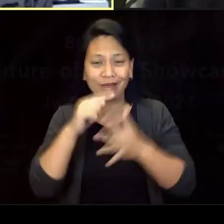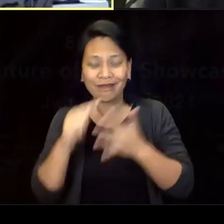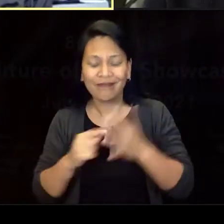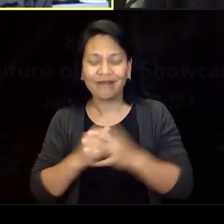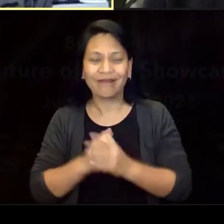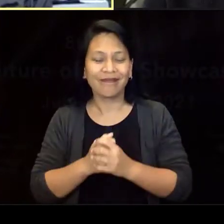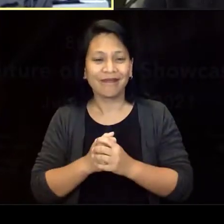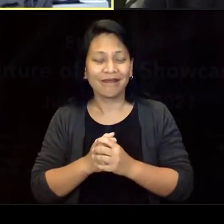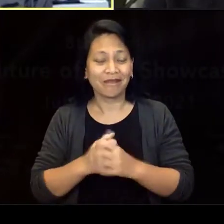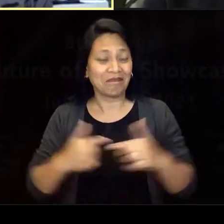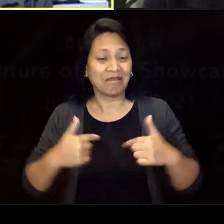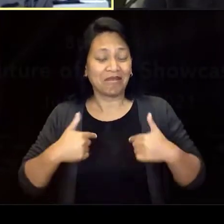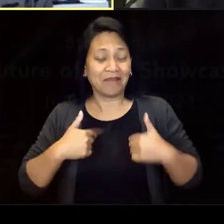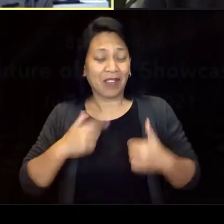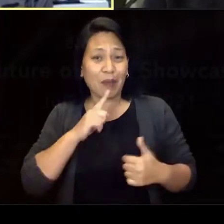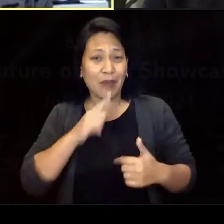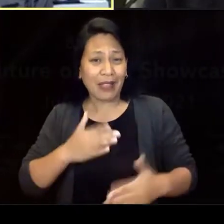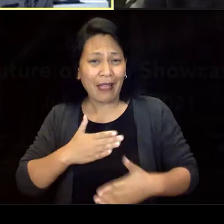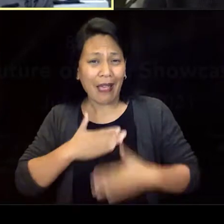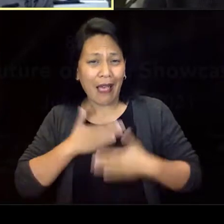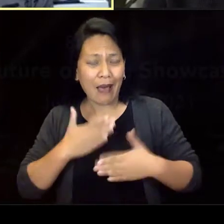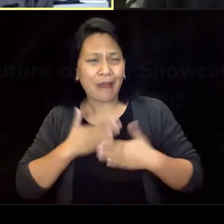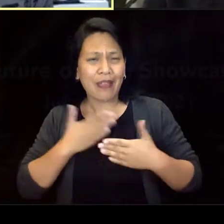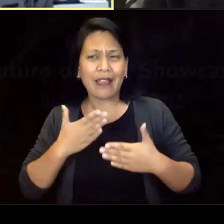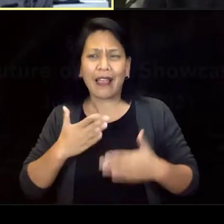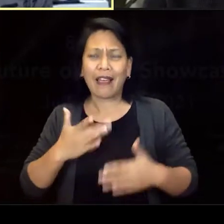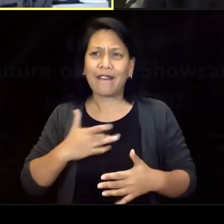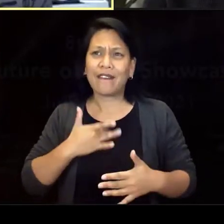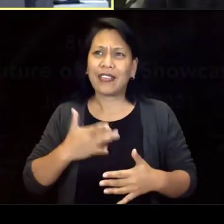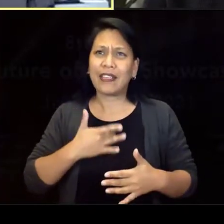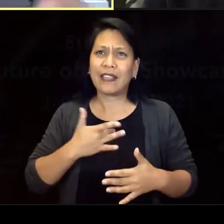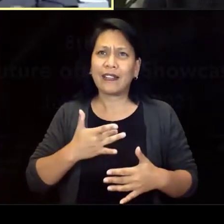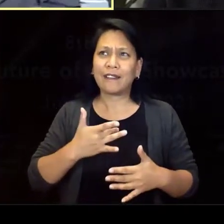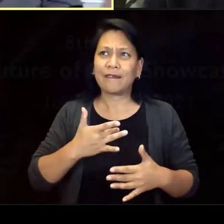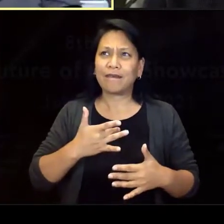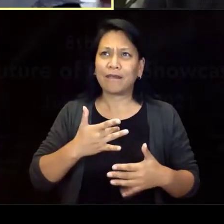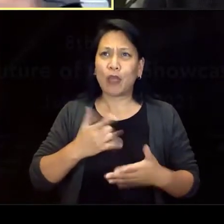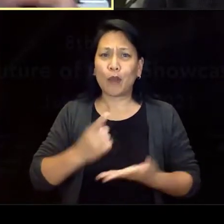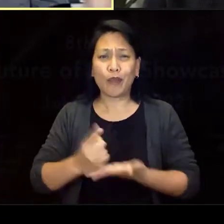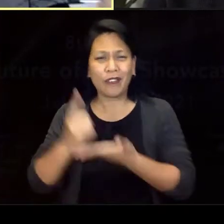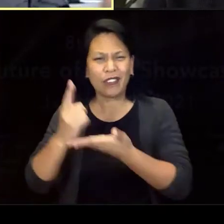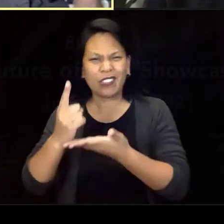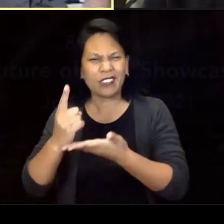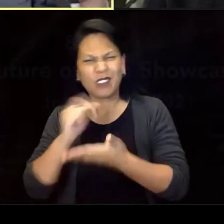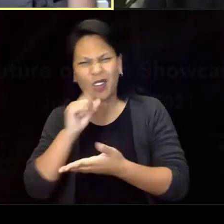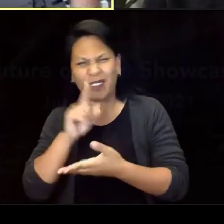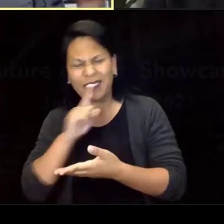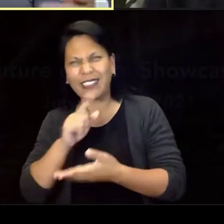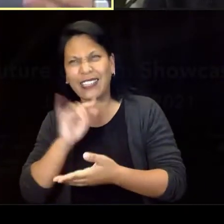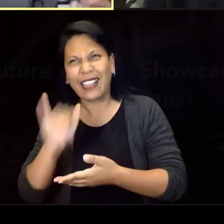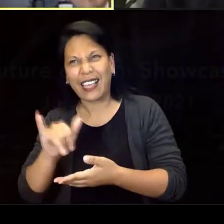And I don't want to say privileged cause I don't, I'm not privileged, but like I'm like, I'm thankful to